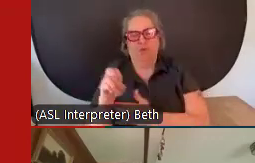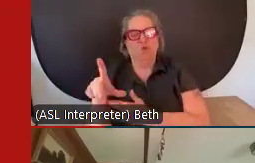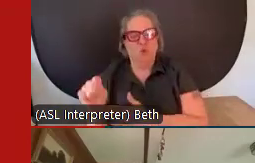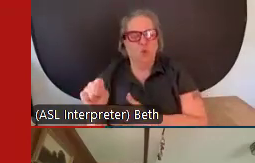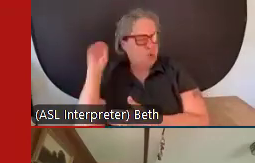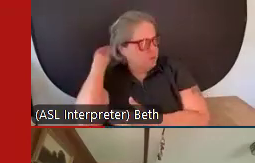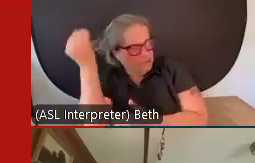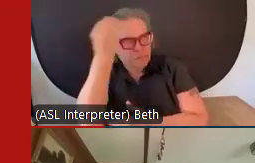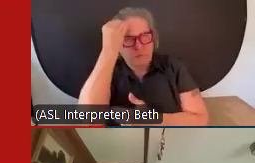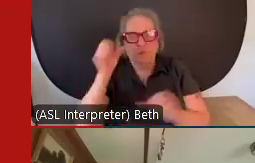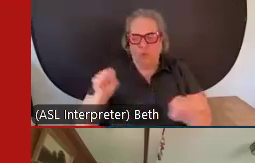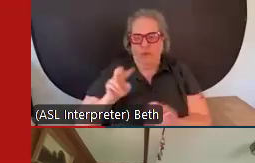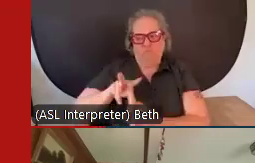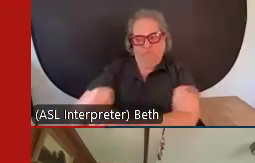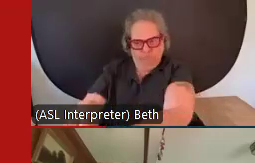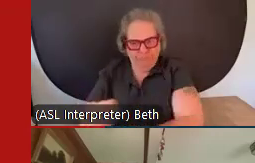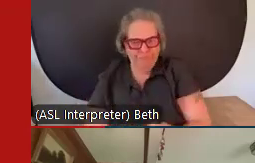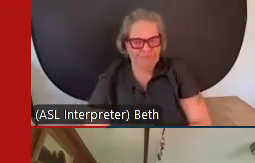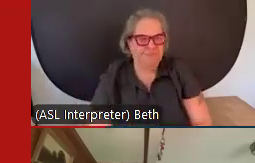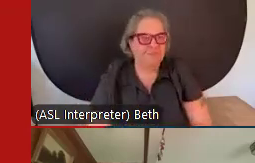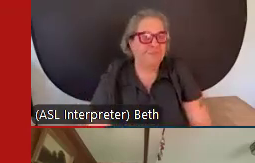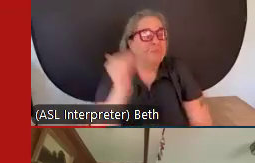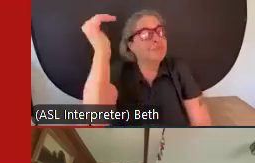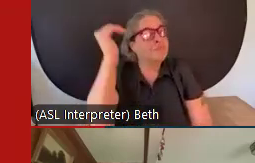So next slide, please.